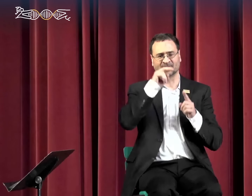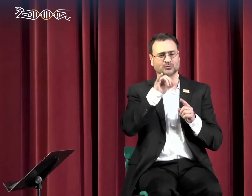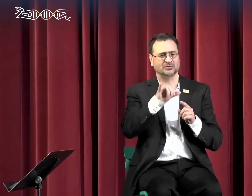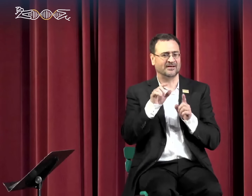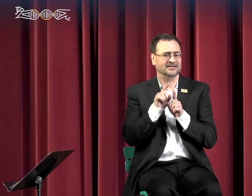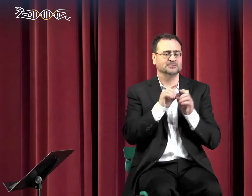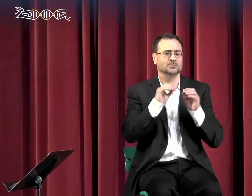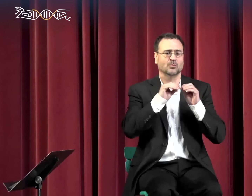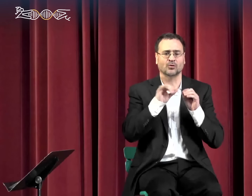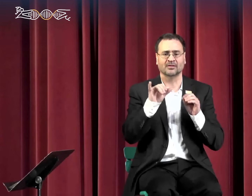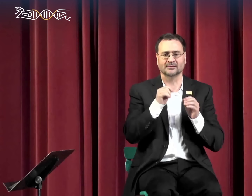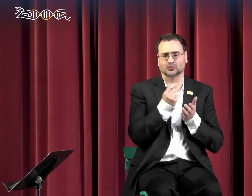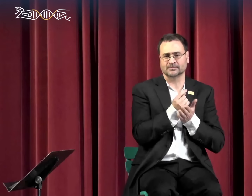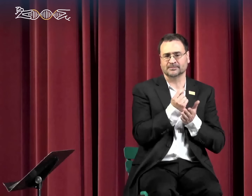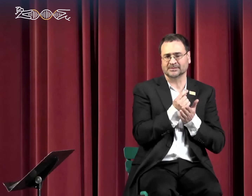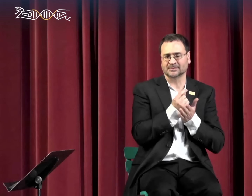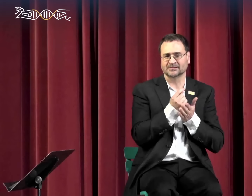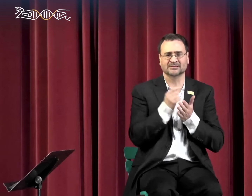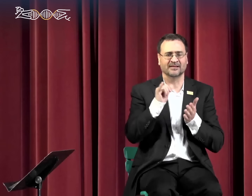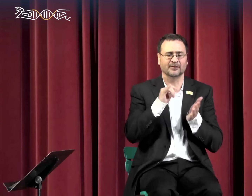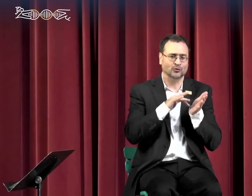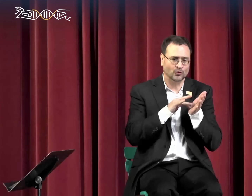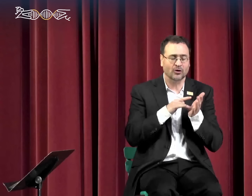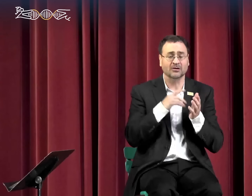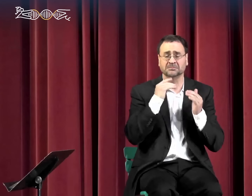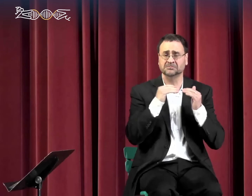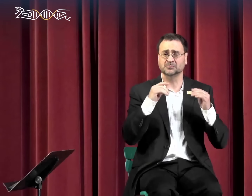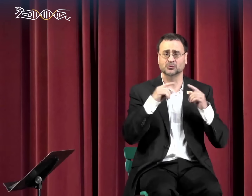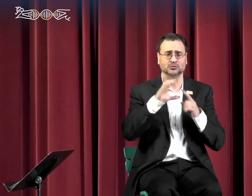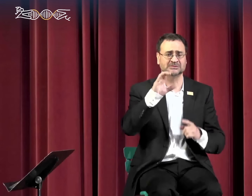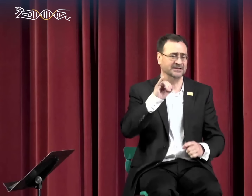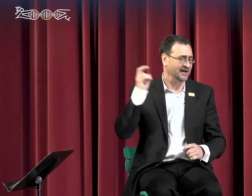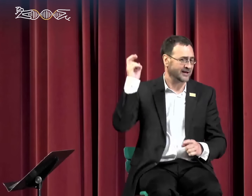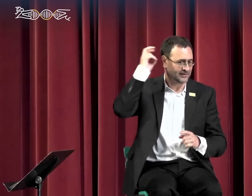Those views around that type of treatment typically are similar to those of